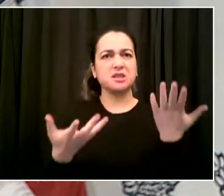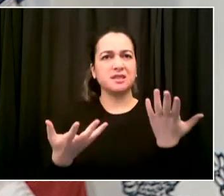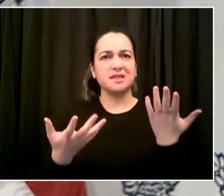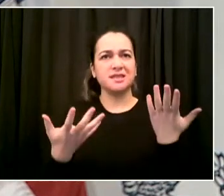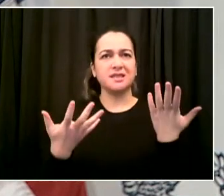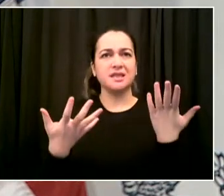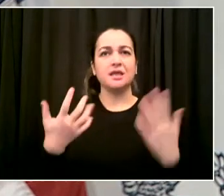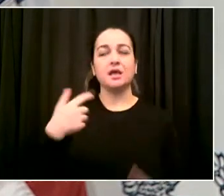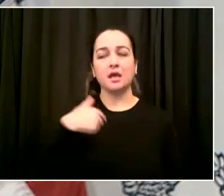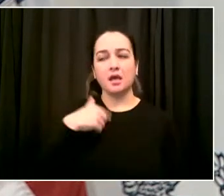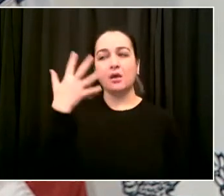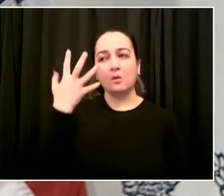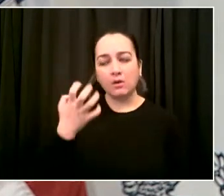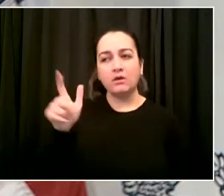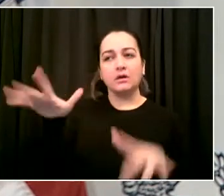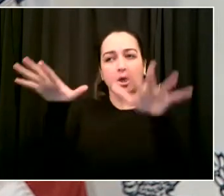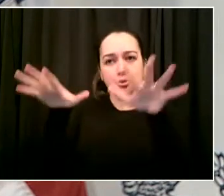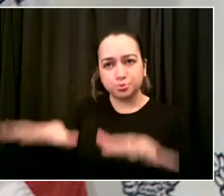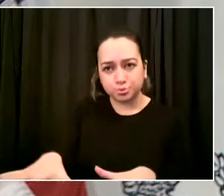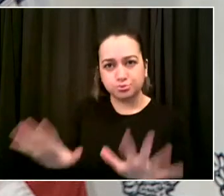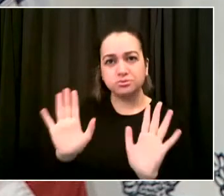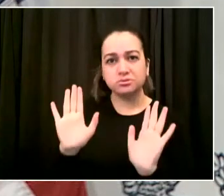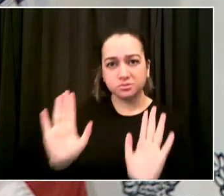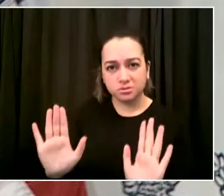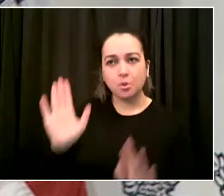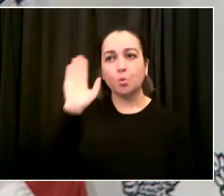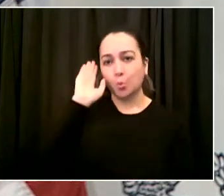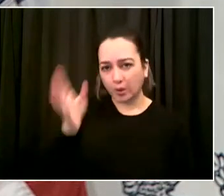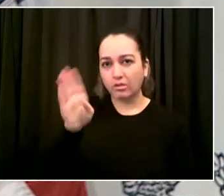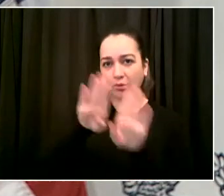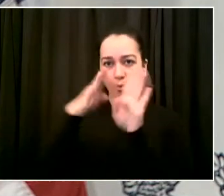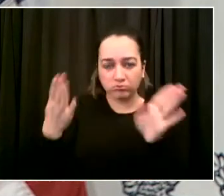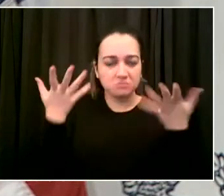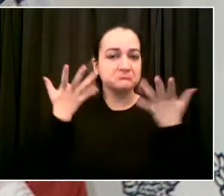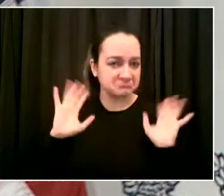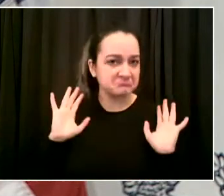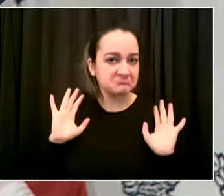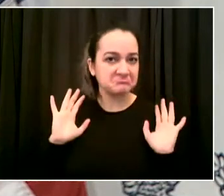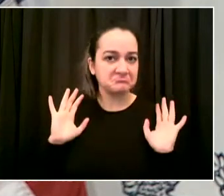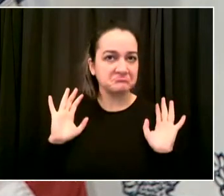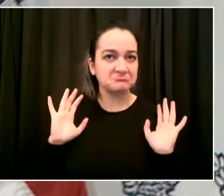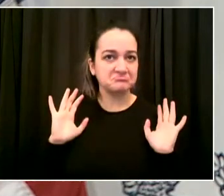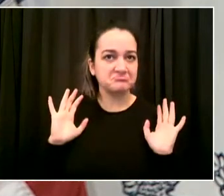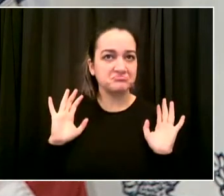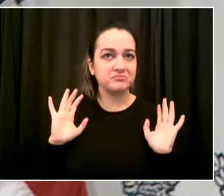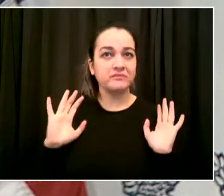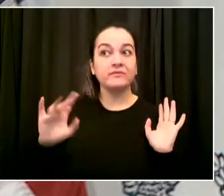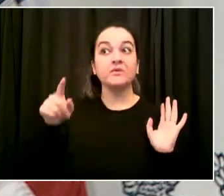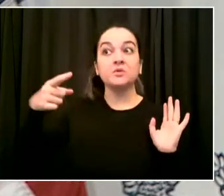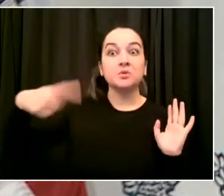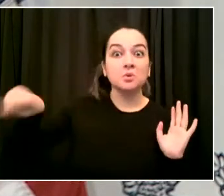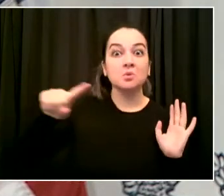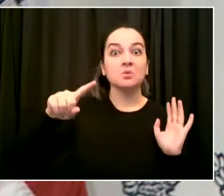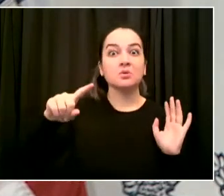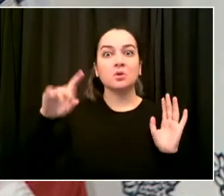LITTLE BIT OF A CYNICAL STREAK ANANTHD AT IS PART OF WHAT MAKES US GREAT. BUT I WANT TO ASSURE PEOPLE, WE HAVE A VERY